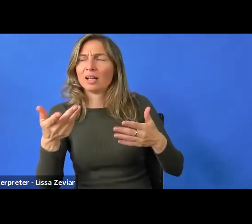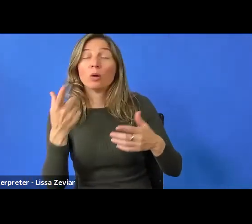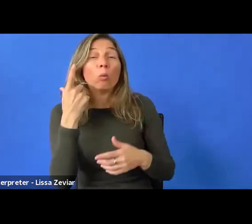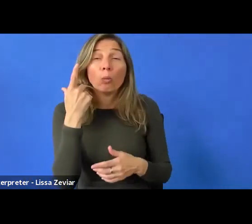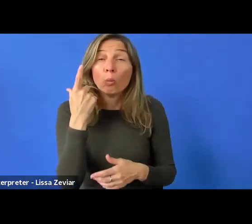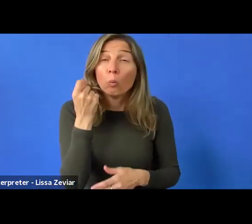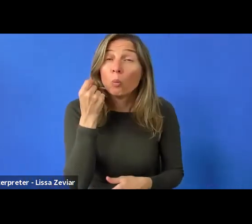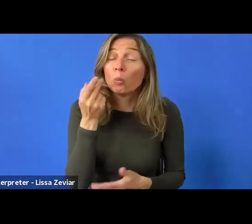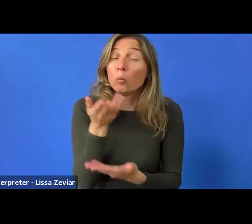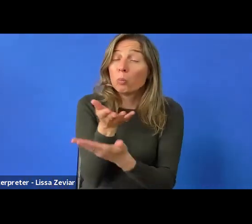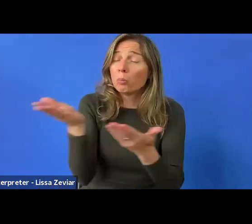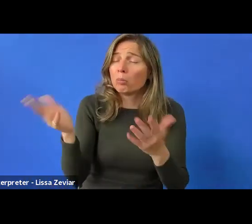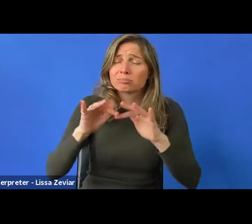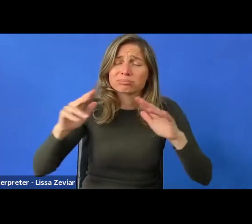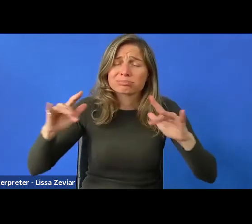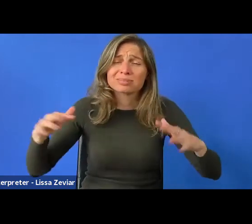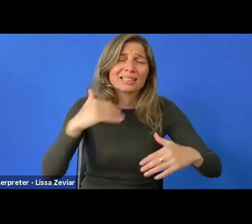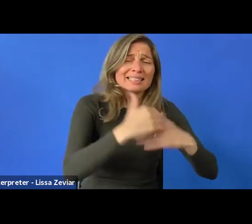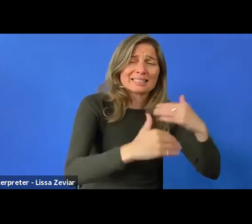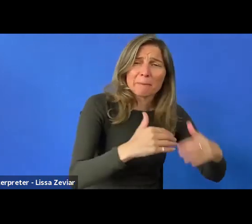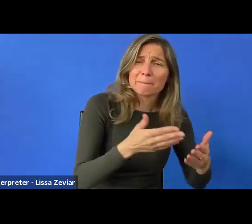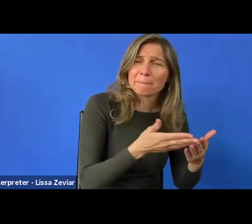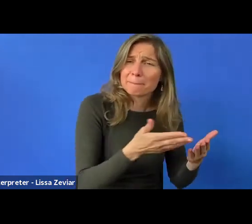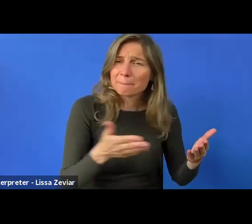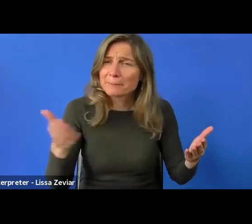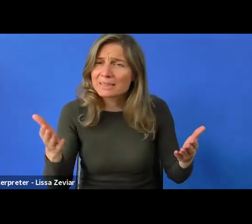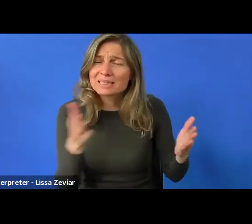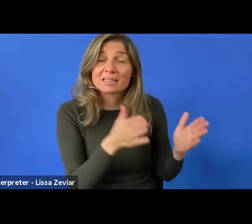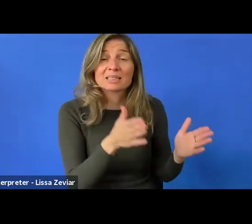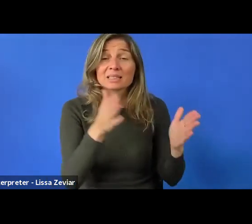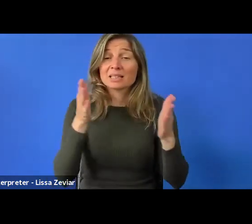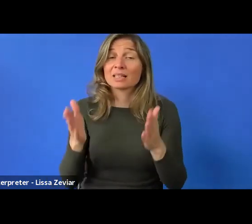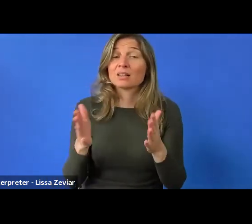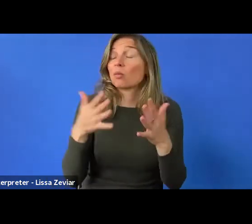for different reasons, and we apologise to all of them